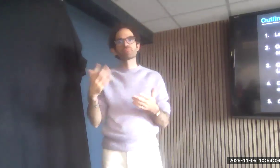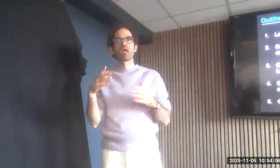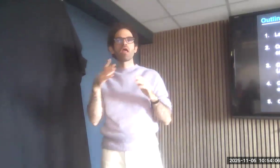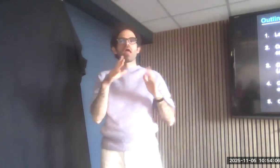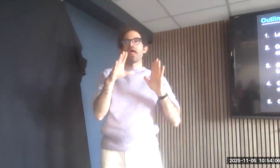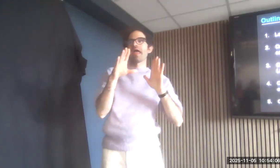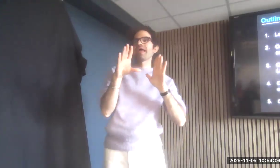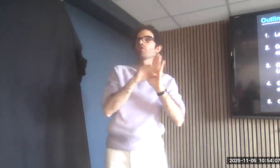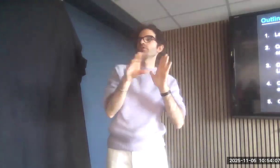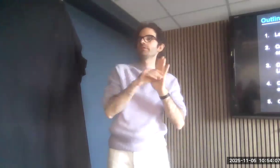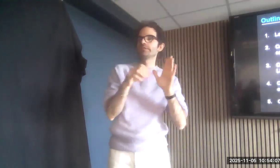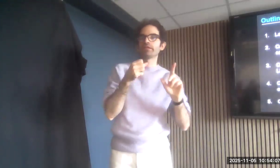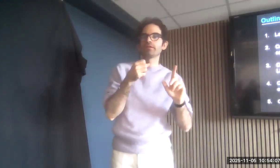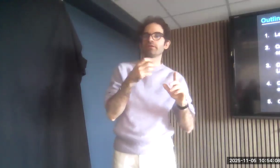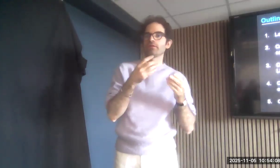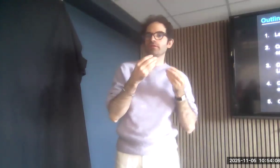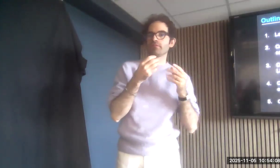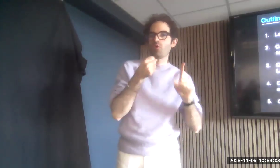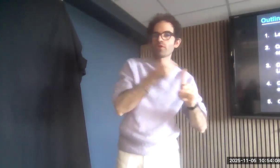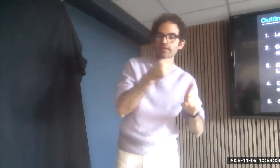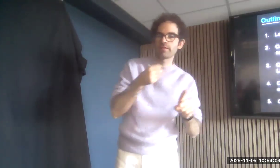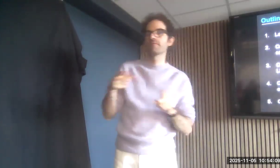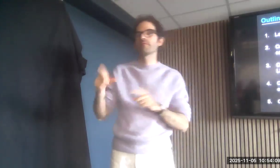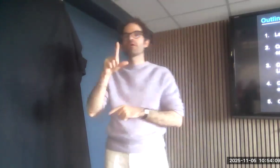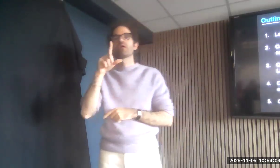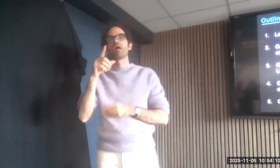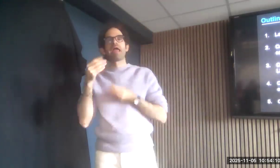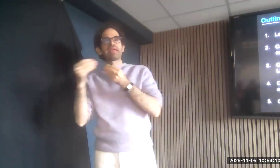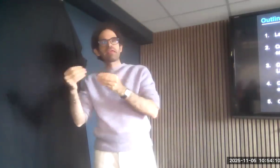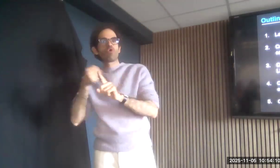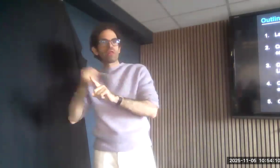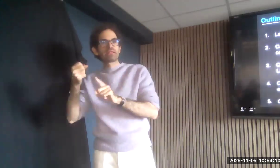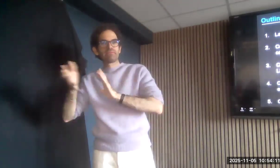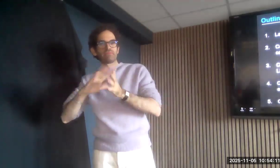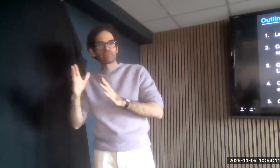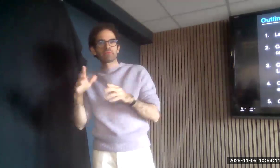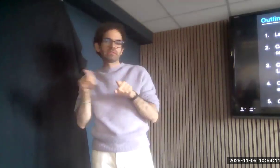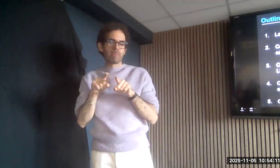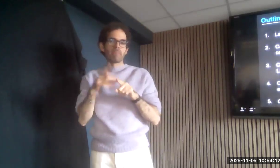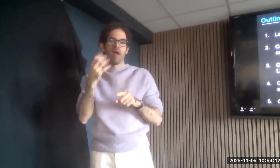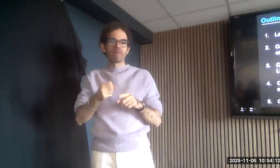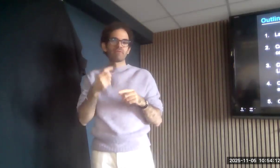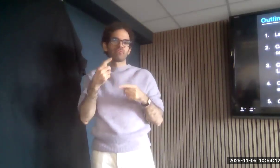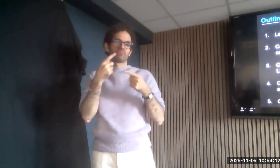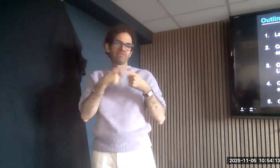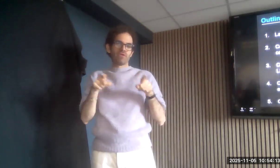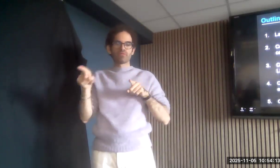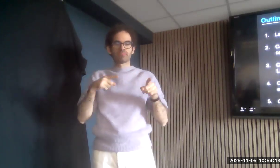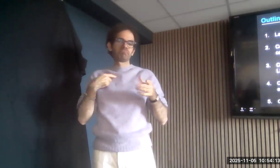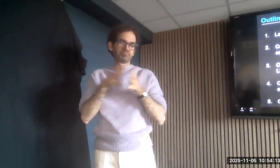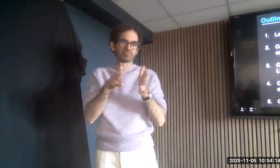LSF GIVE causatives and other expressions of causality in LSF.